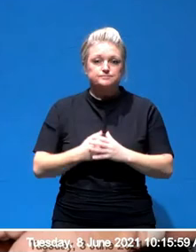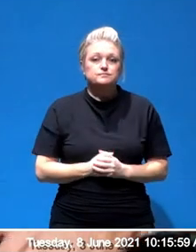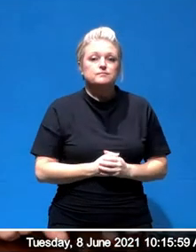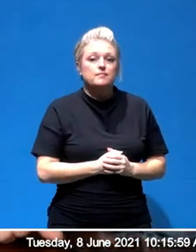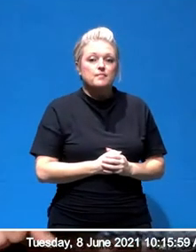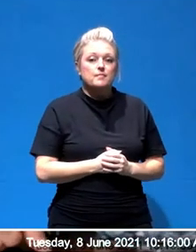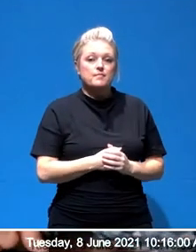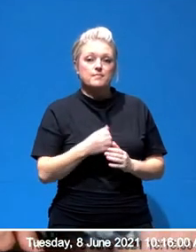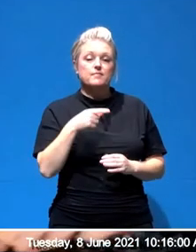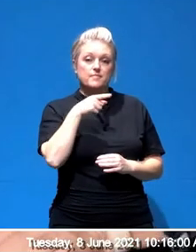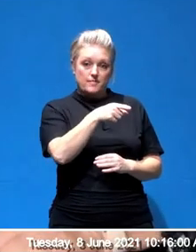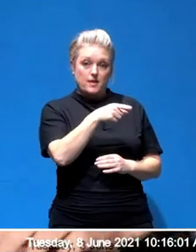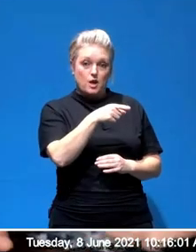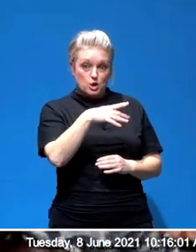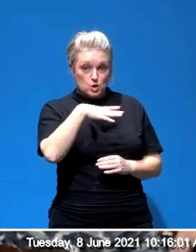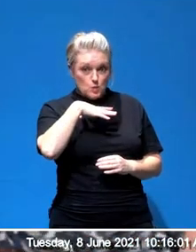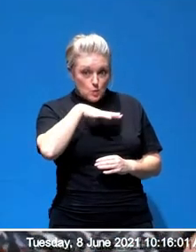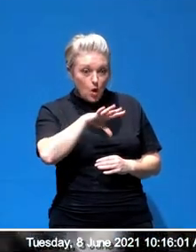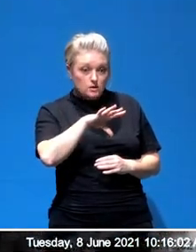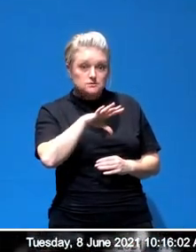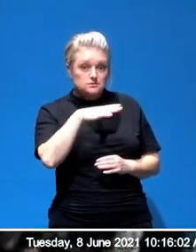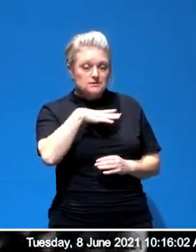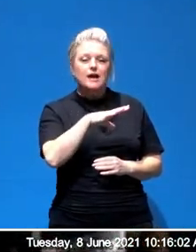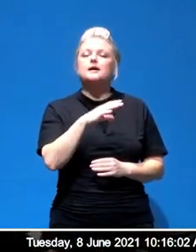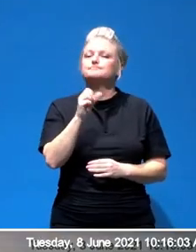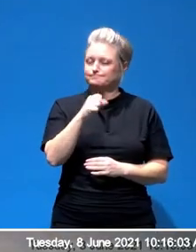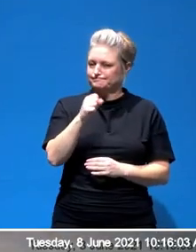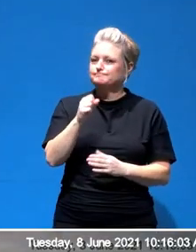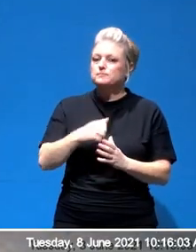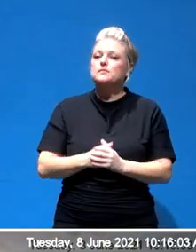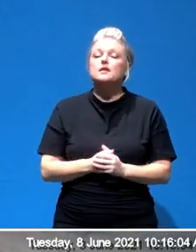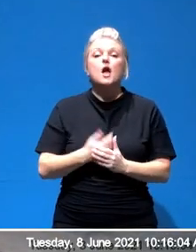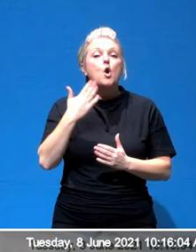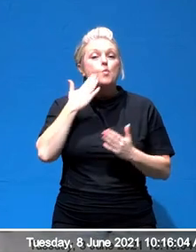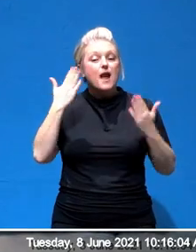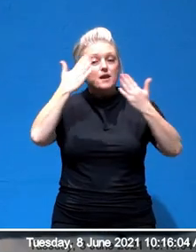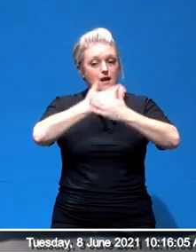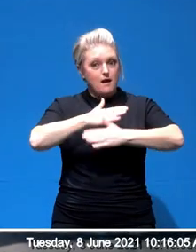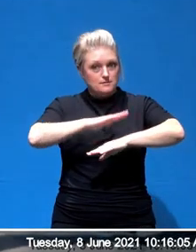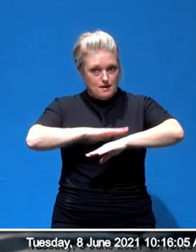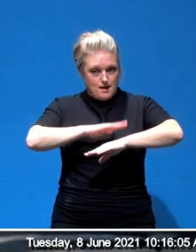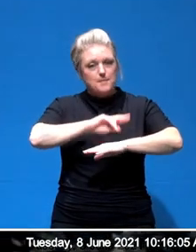Yes, please. Yes, please, okay. When Daniel goes to bed at night, he likes the teddies on the bed,